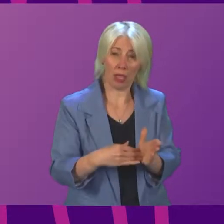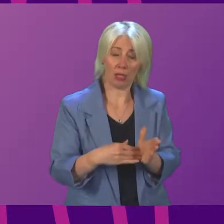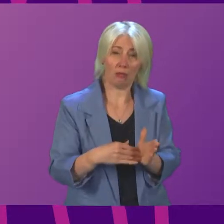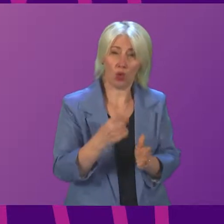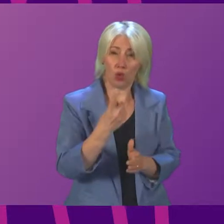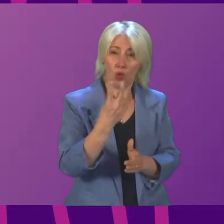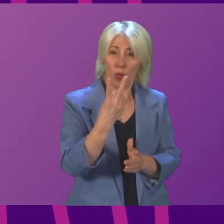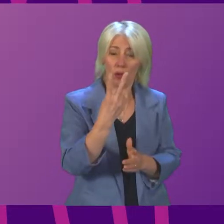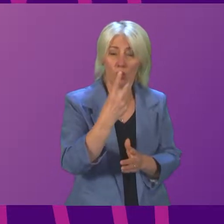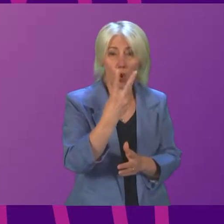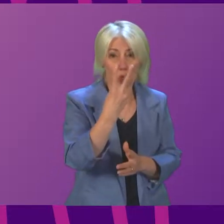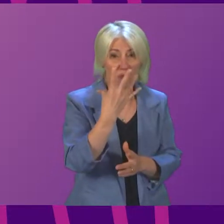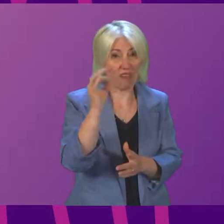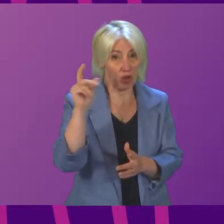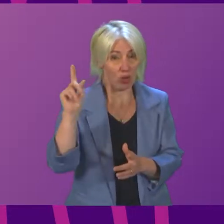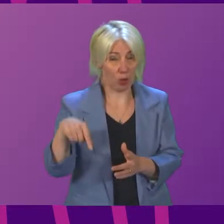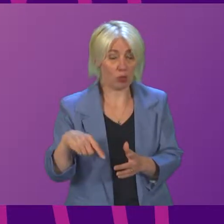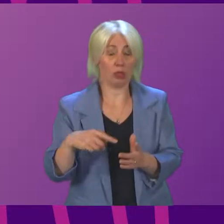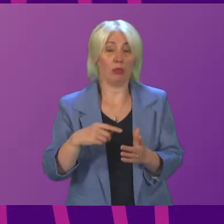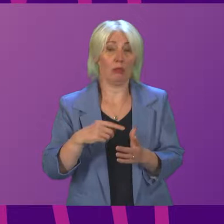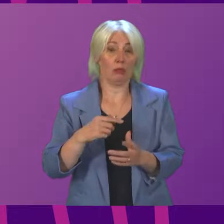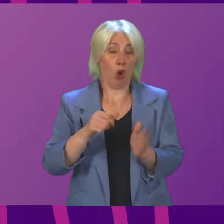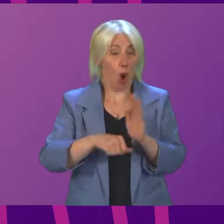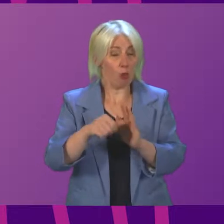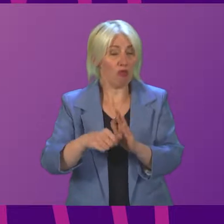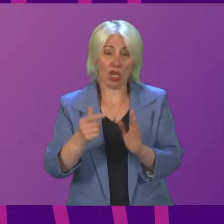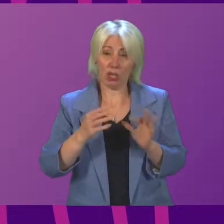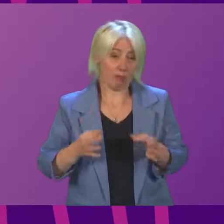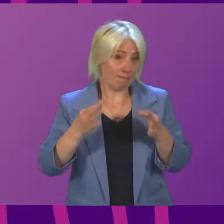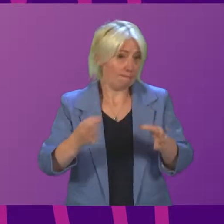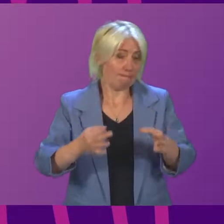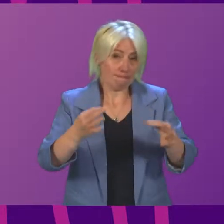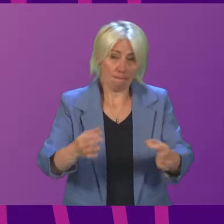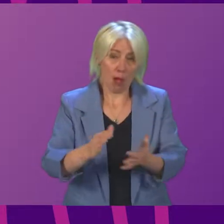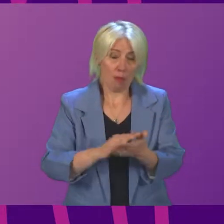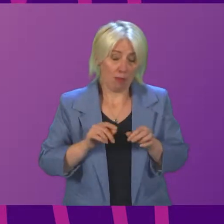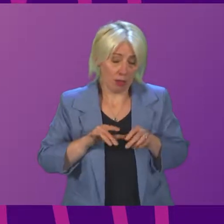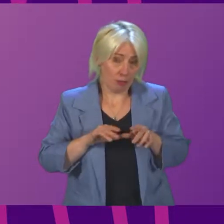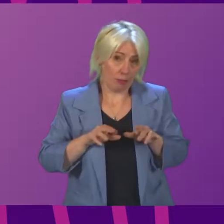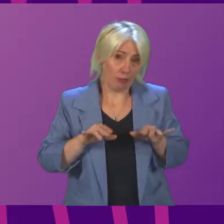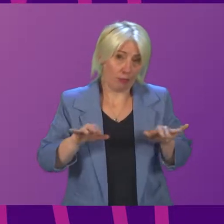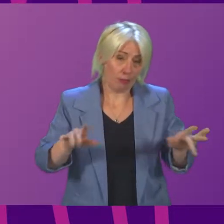Covid pandemic, meaning that the ripple effect of the current health crisis could rumble on for